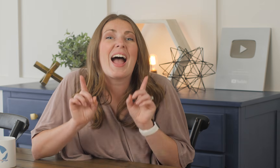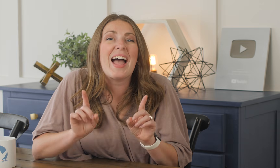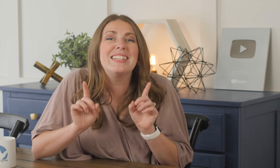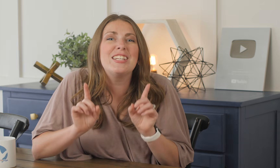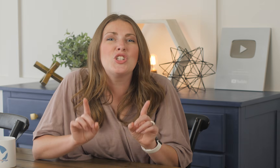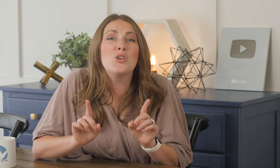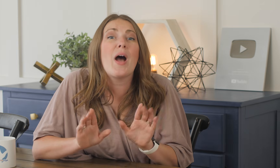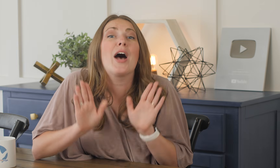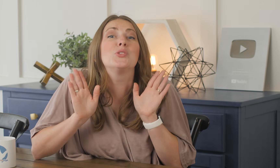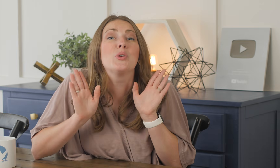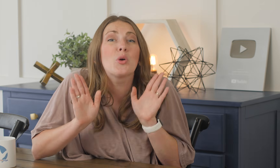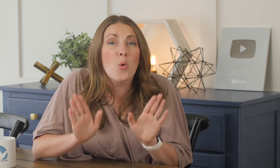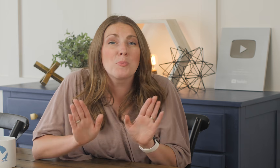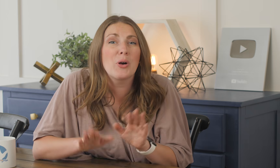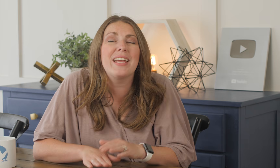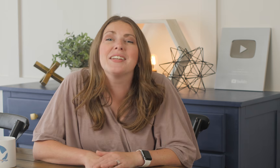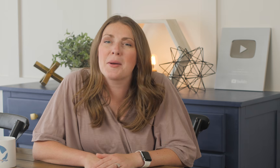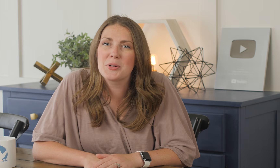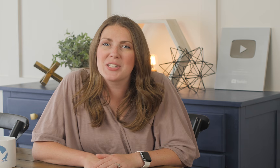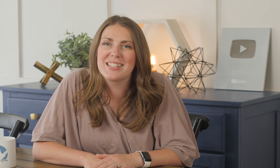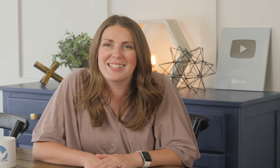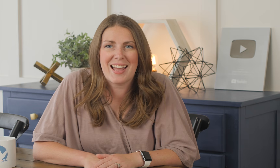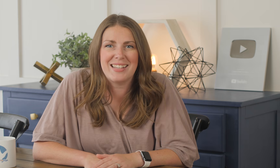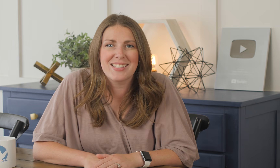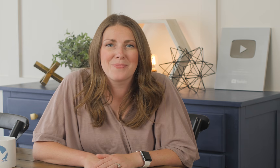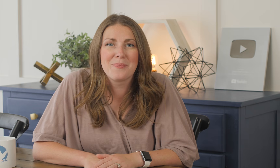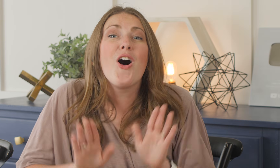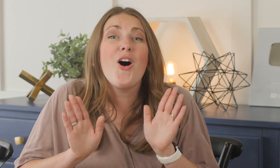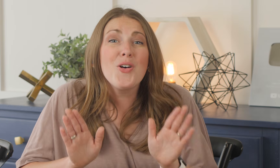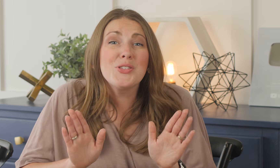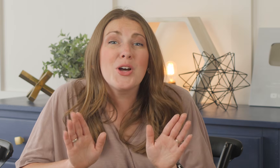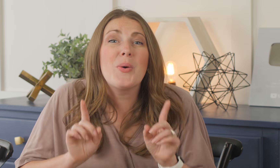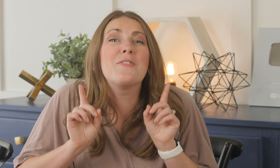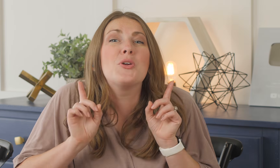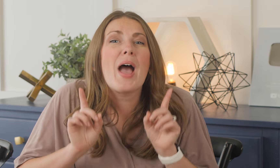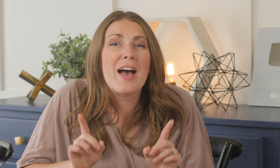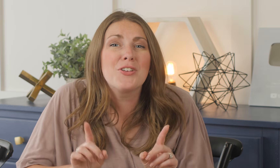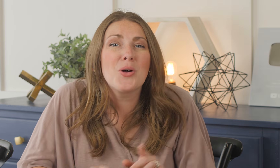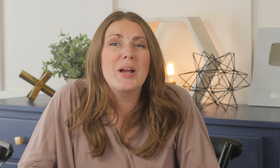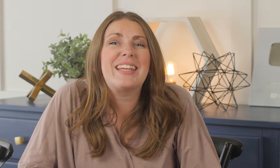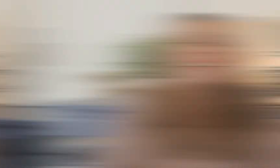I teach you how to incorporate numbers into signs. Also if you haven't already